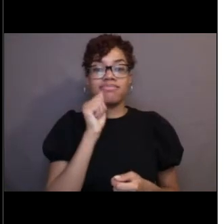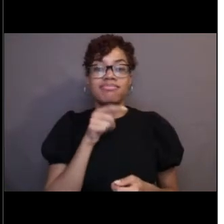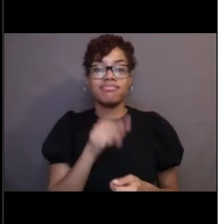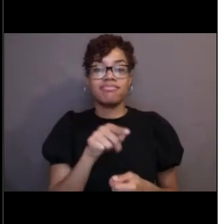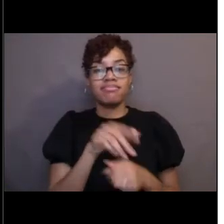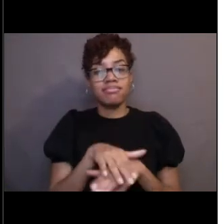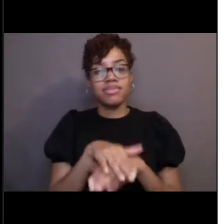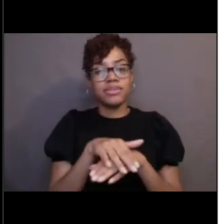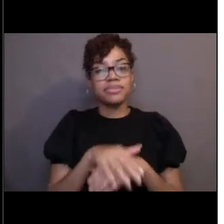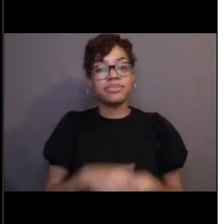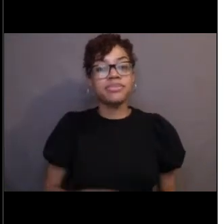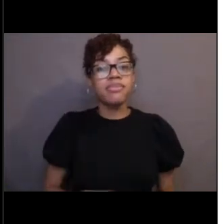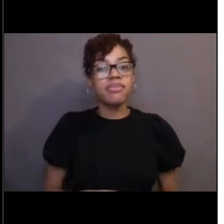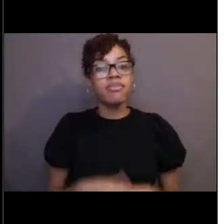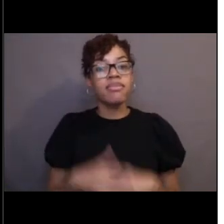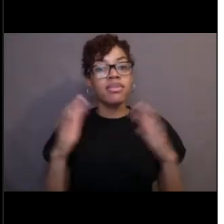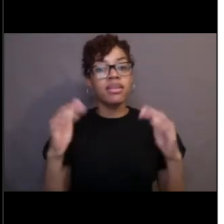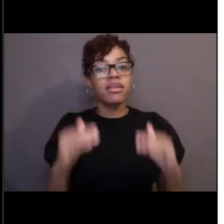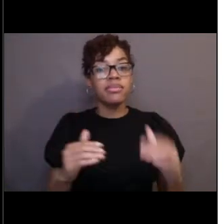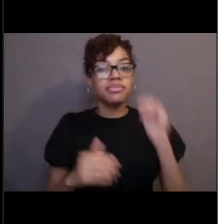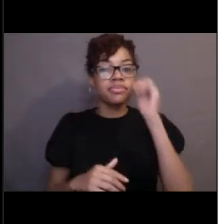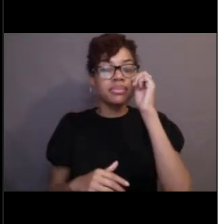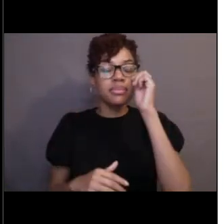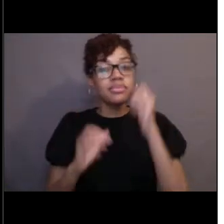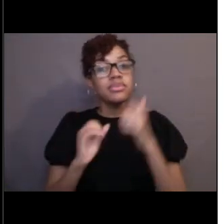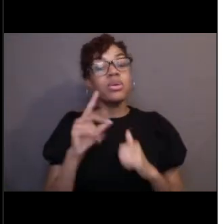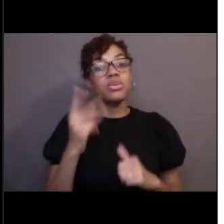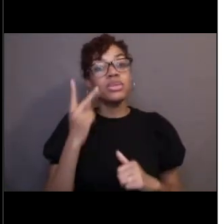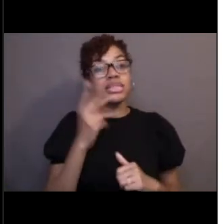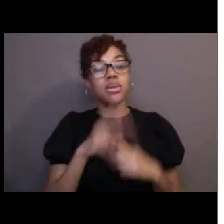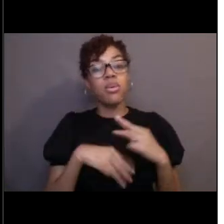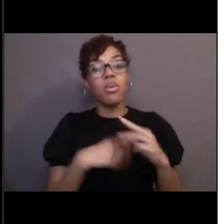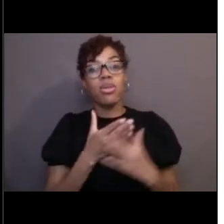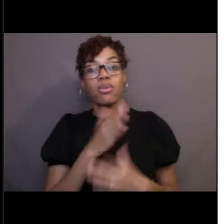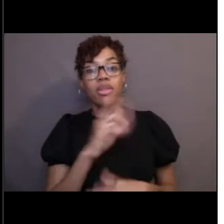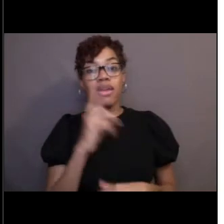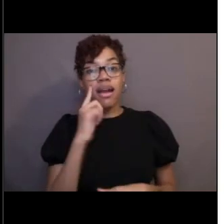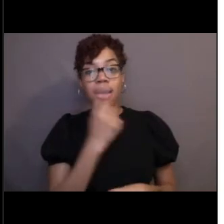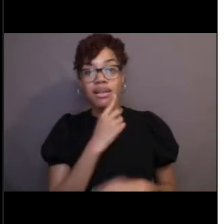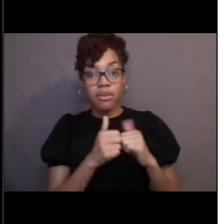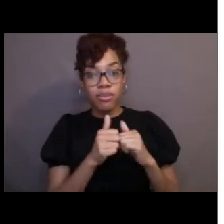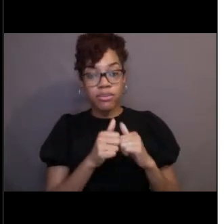So how do we see the world through their eyes? So with loggerheads, we use what's called an ROV